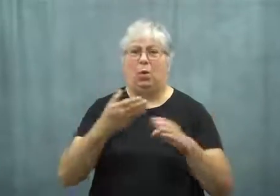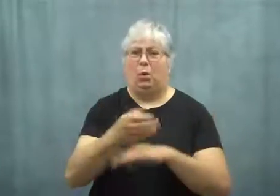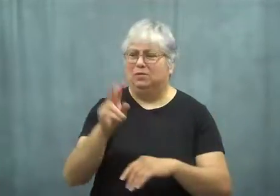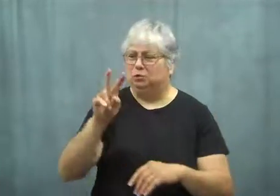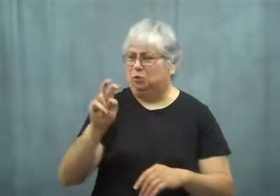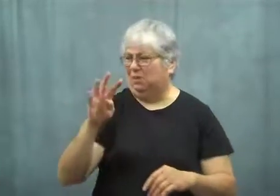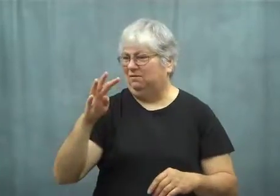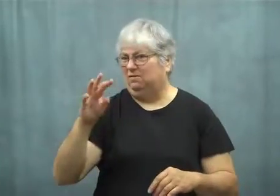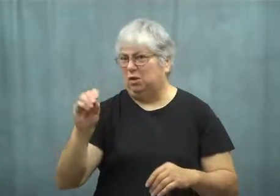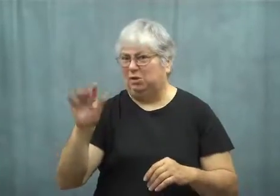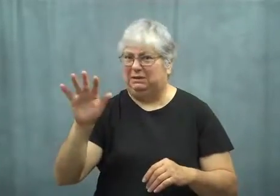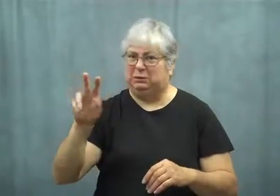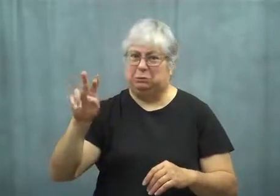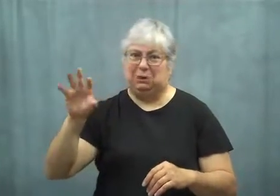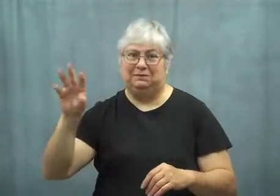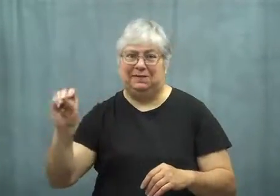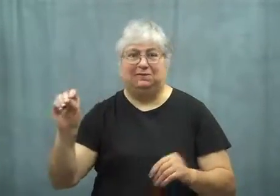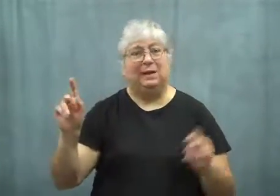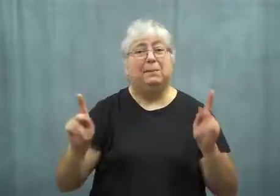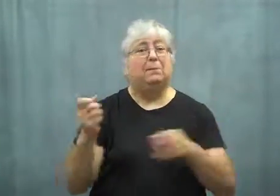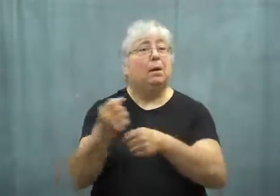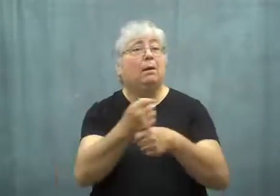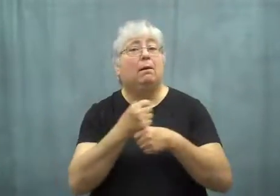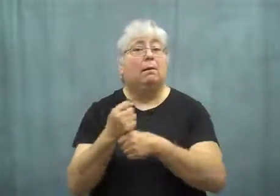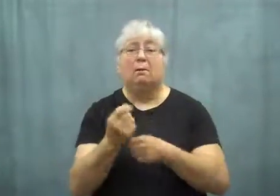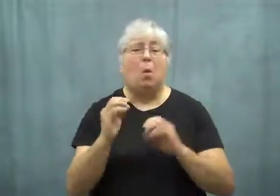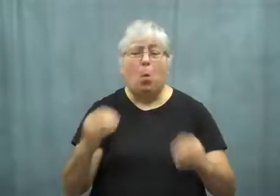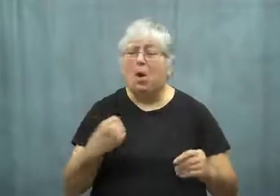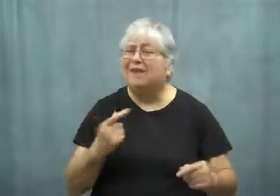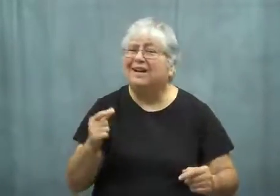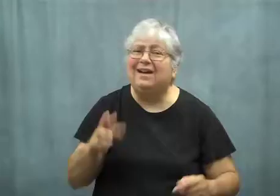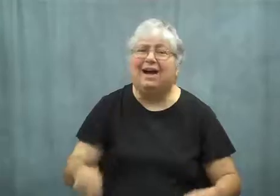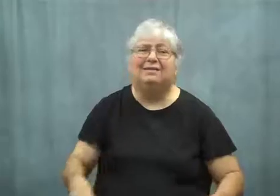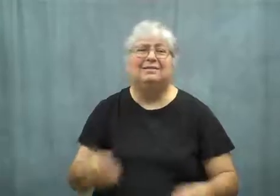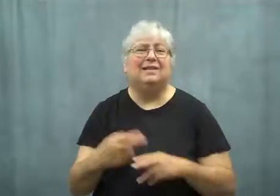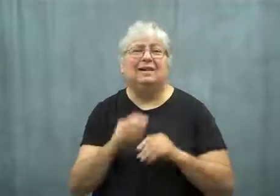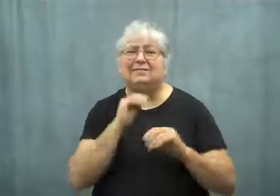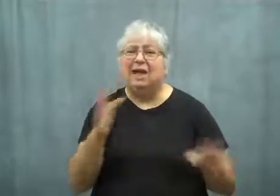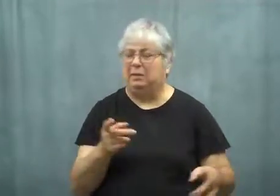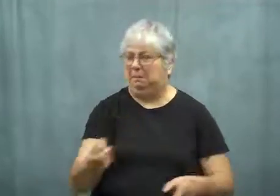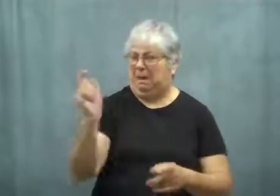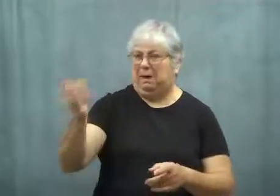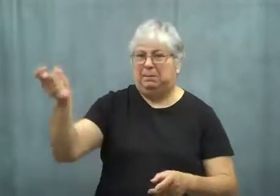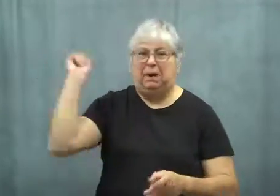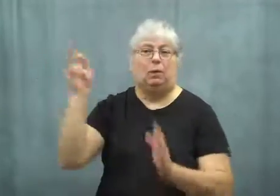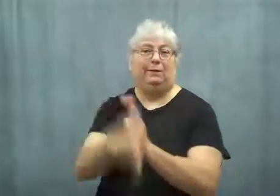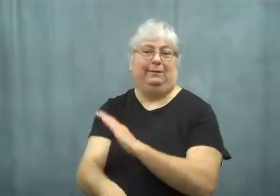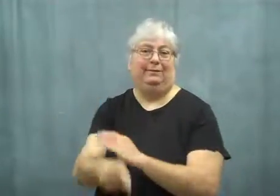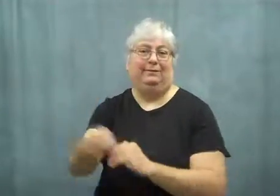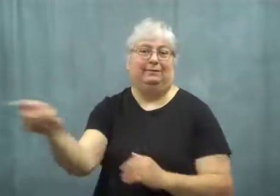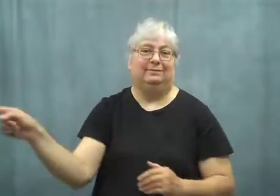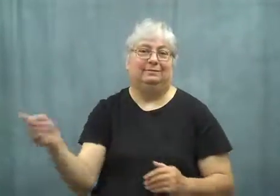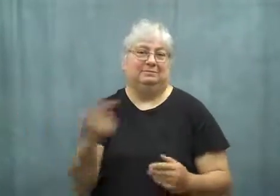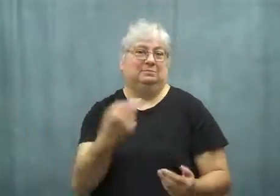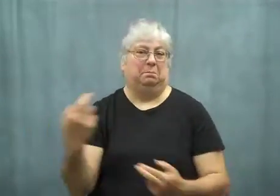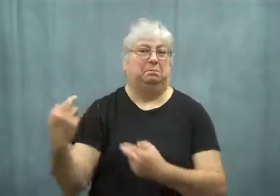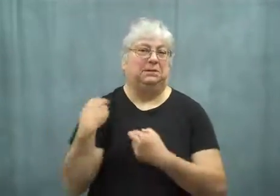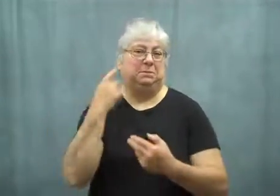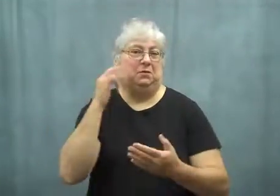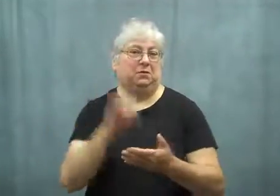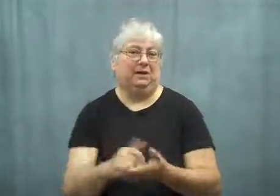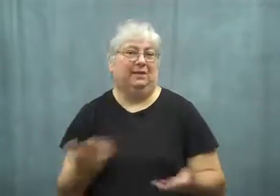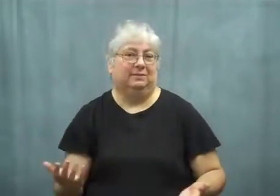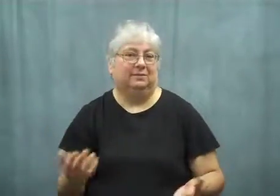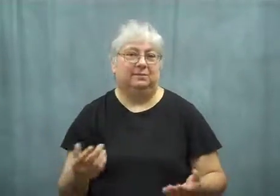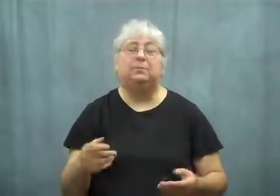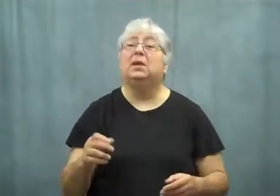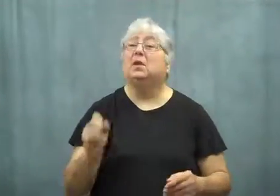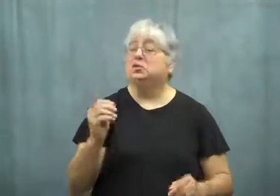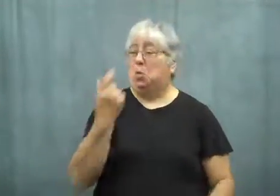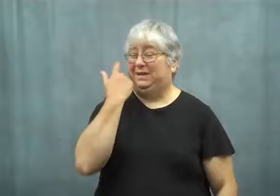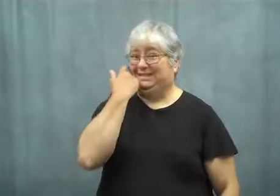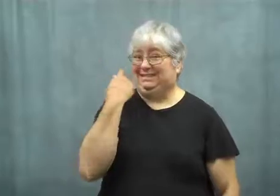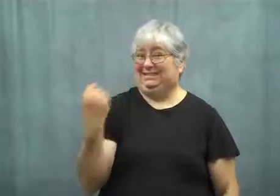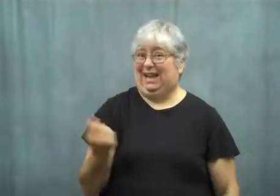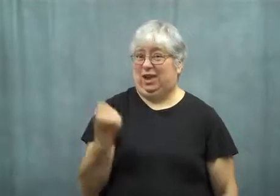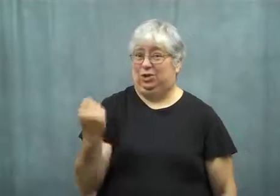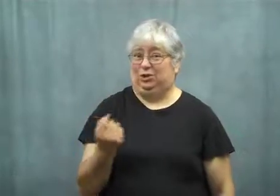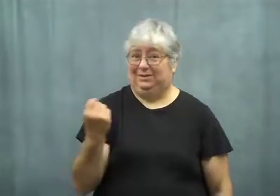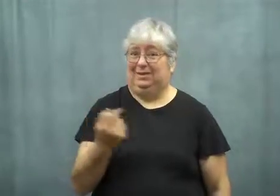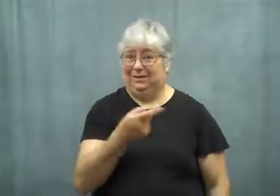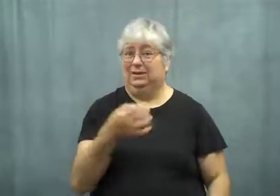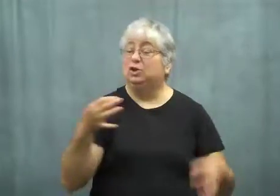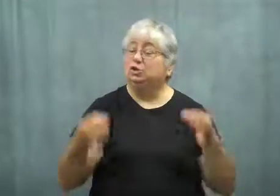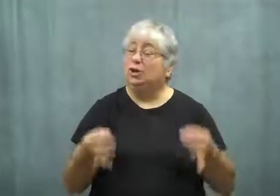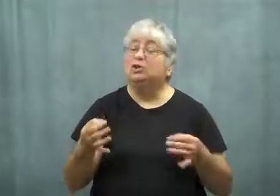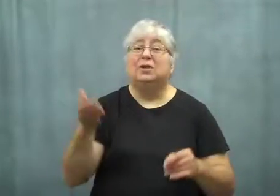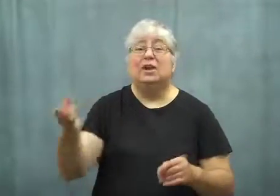of over 240 unarmed protesters.